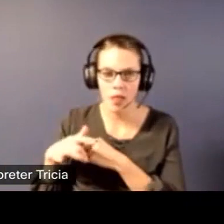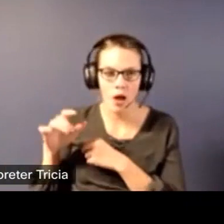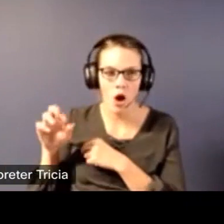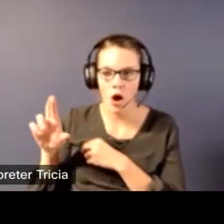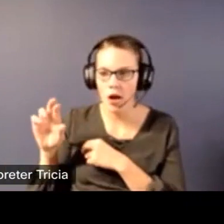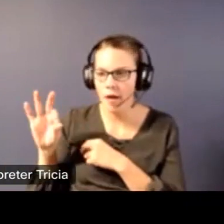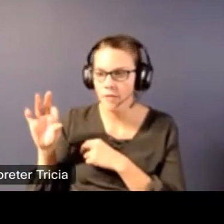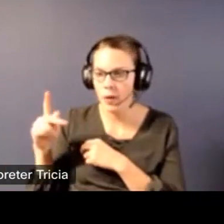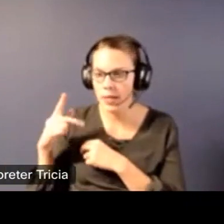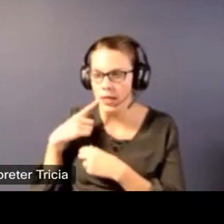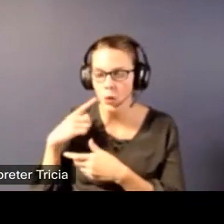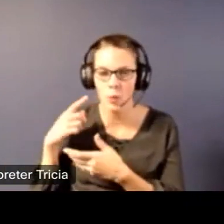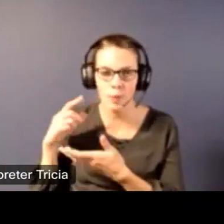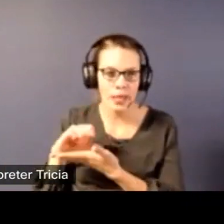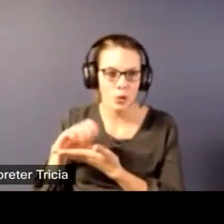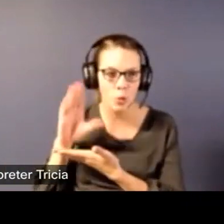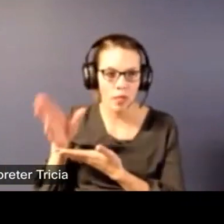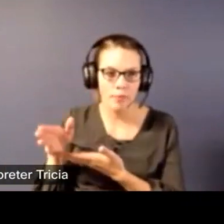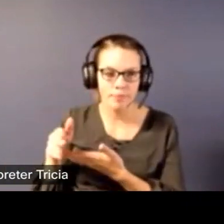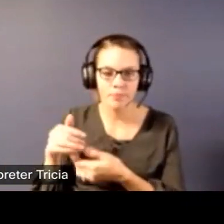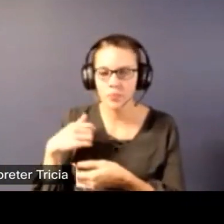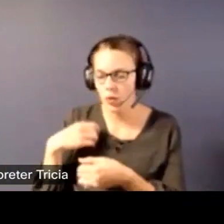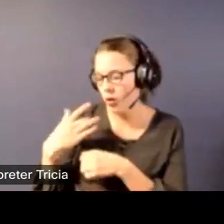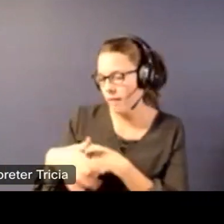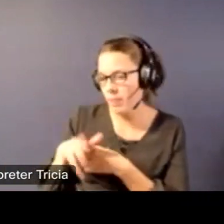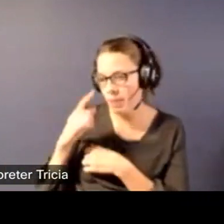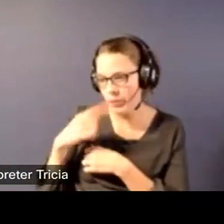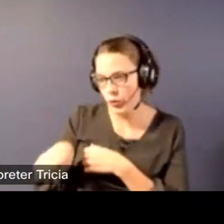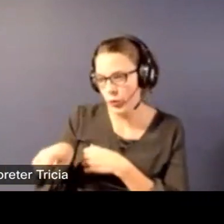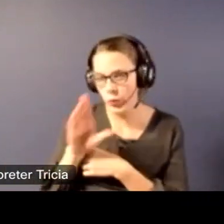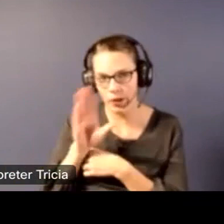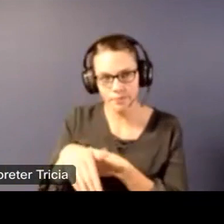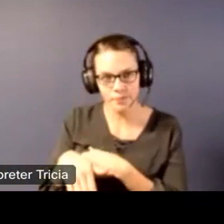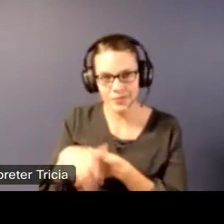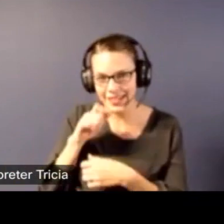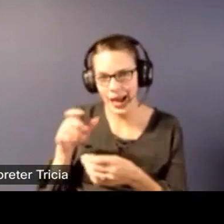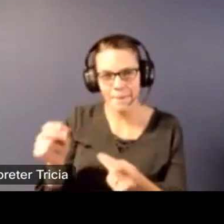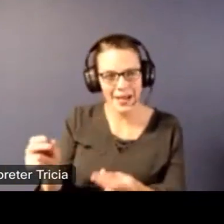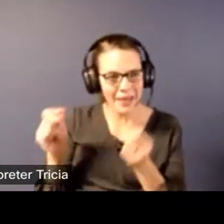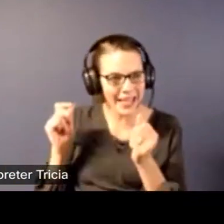Thank you for your help. Yes, they will be available. Not immediately after this one, but